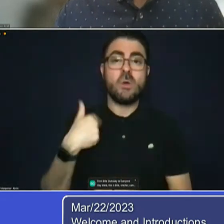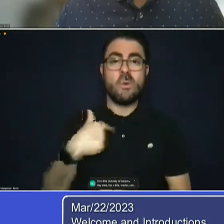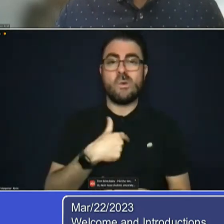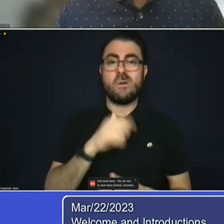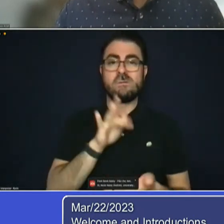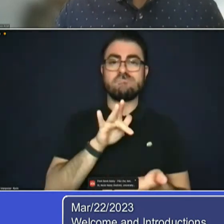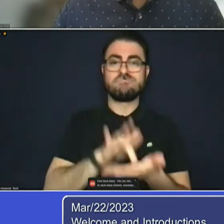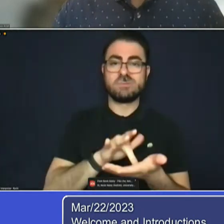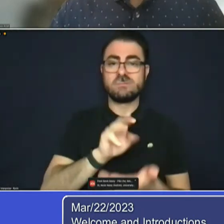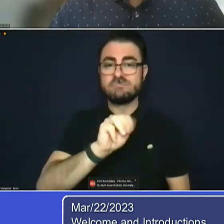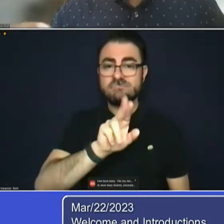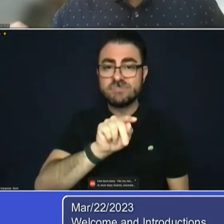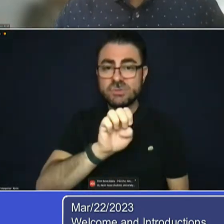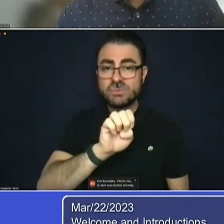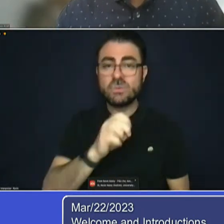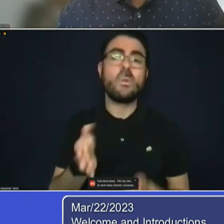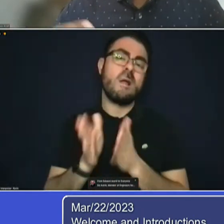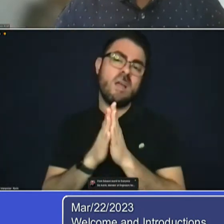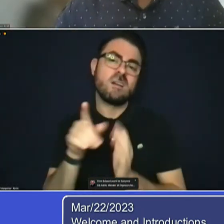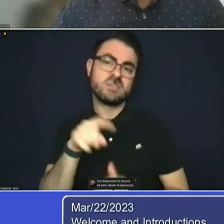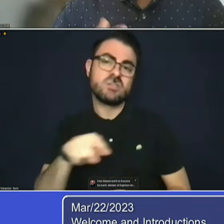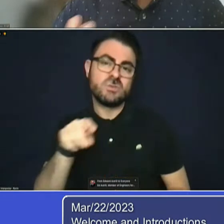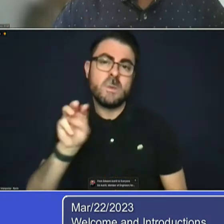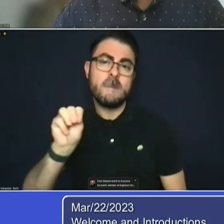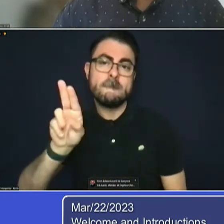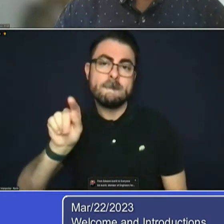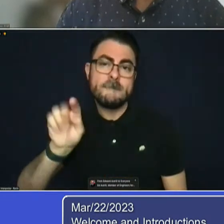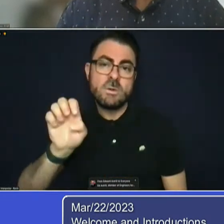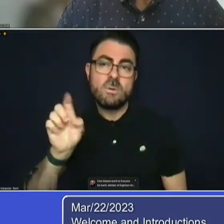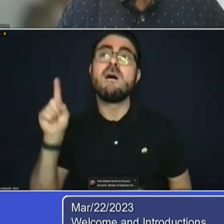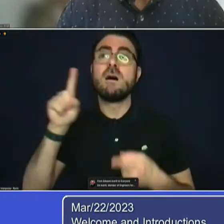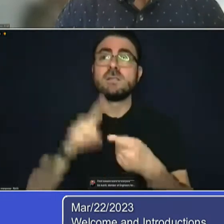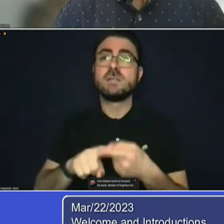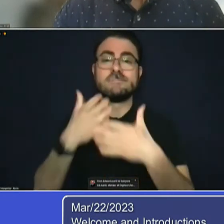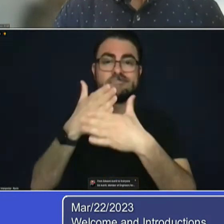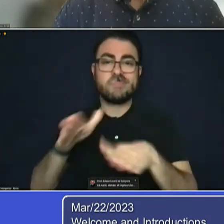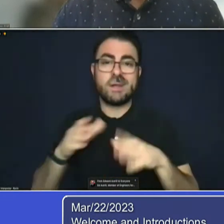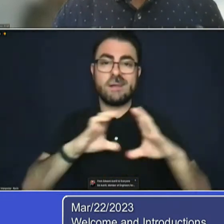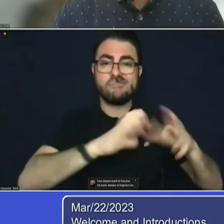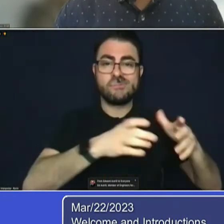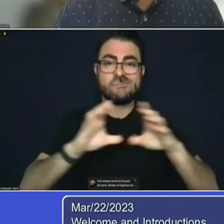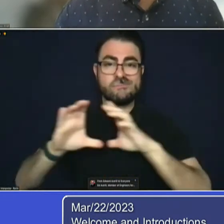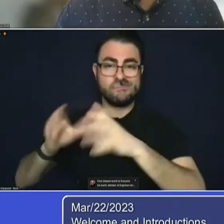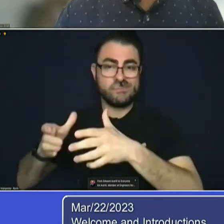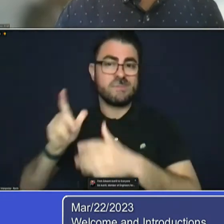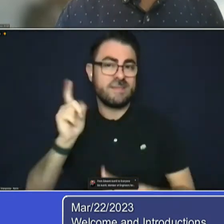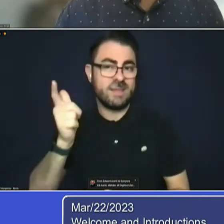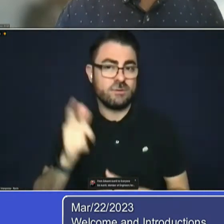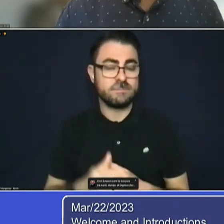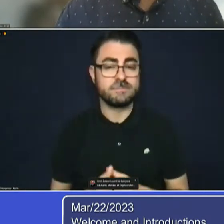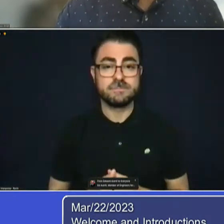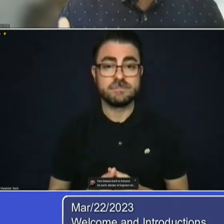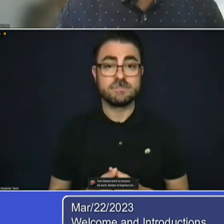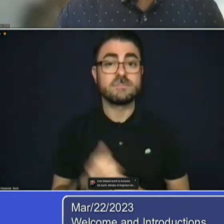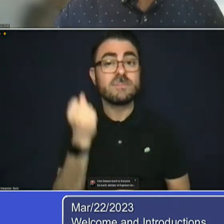SOME. DURING THE PRESENTATION, WE ARE GOING TO BE MUTING OR ASKING PARTICIPANTS TO BE MUTED UNTIL